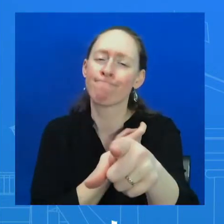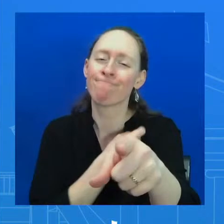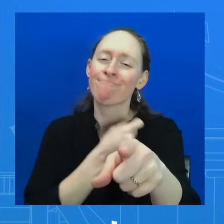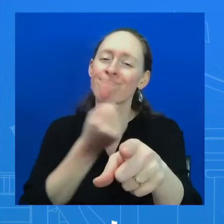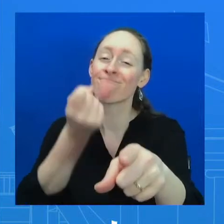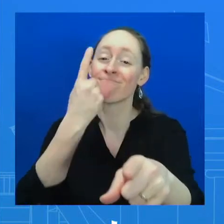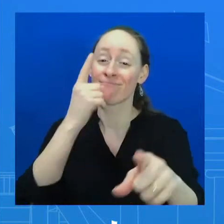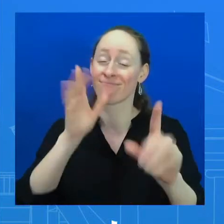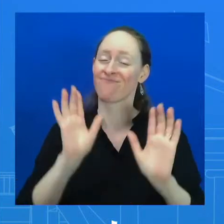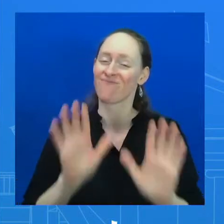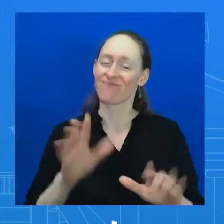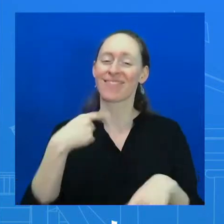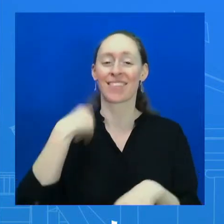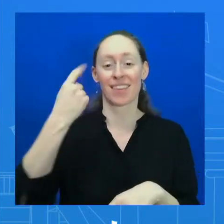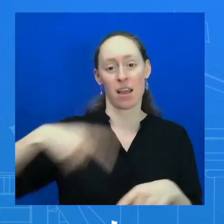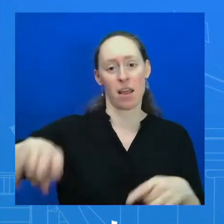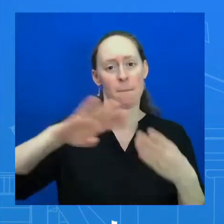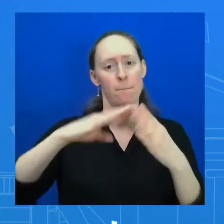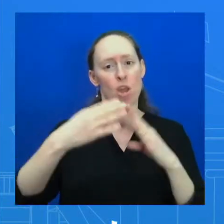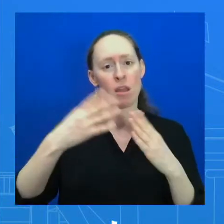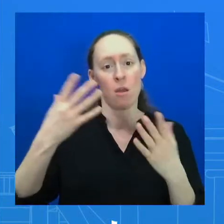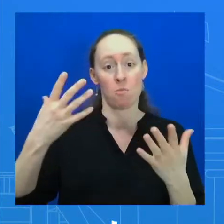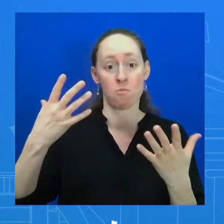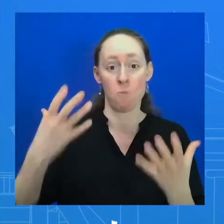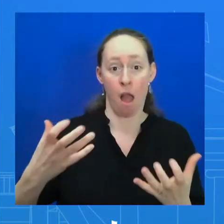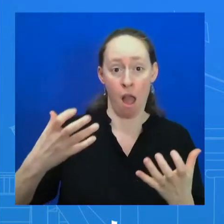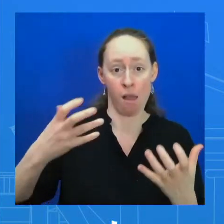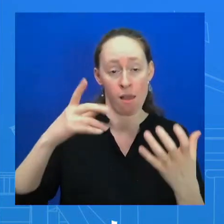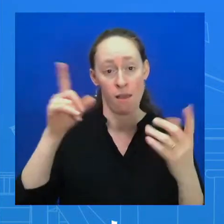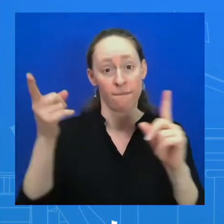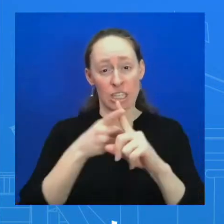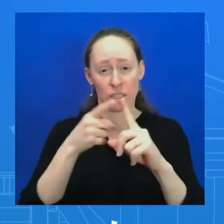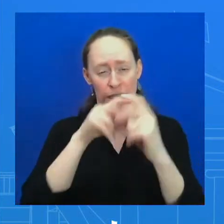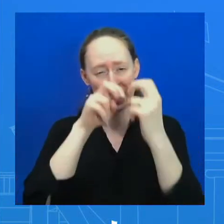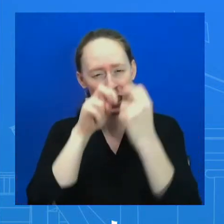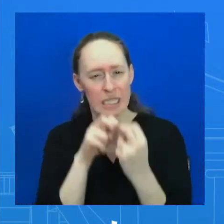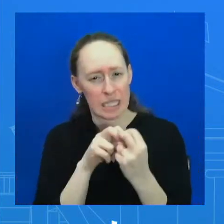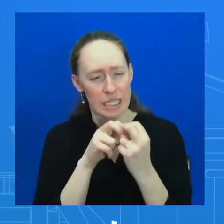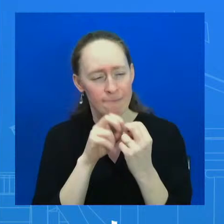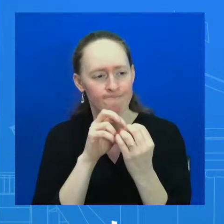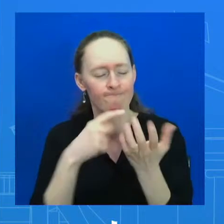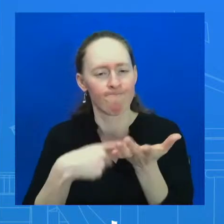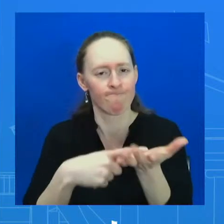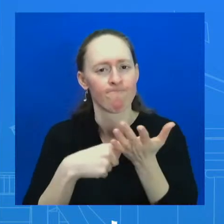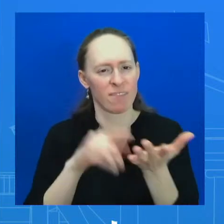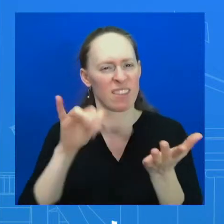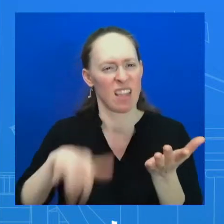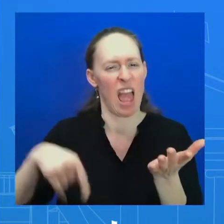having these sit-down conversations. The community leaders that were here yesterday